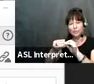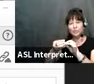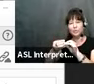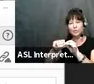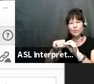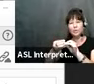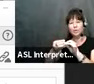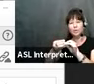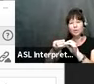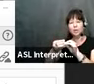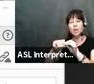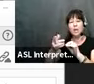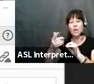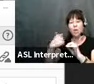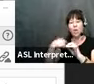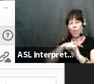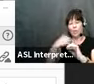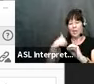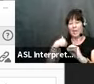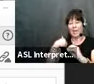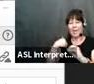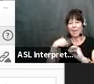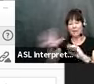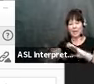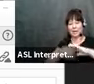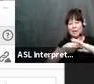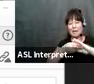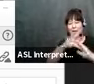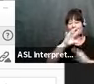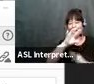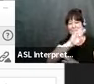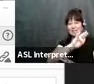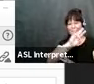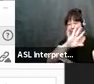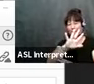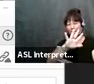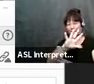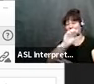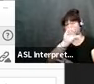an additional seventy five cases as of yesterday, bringing to a total of six